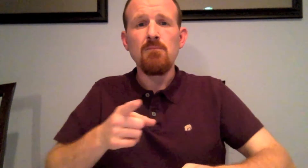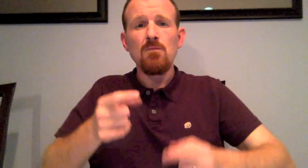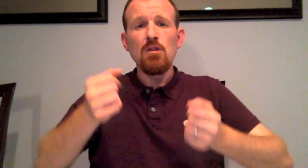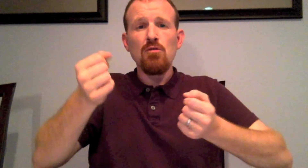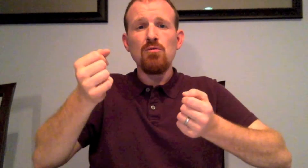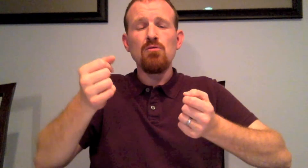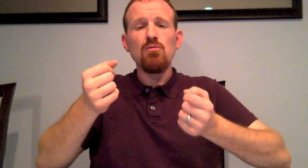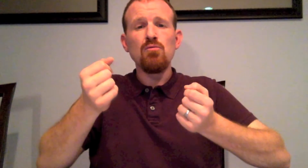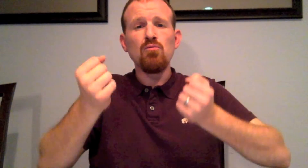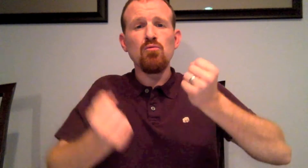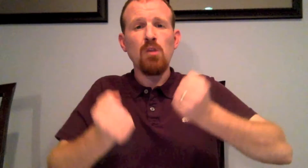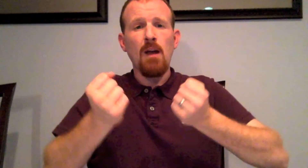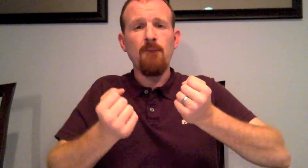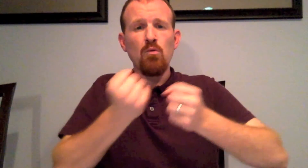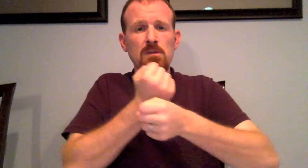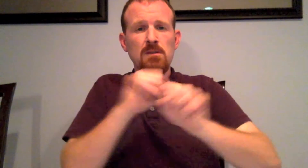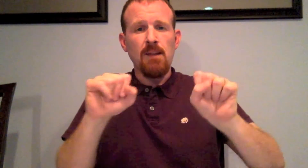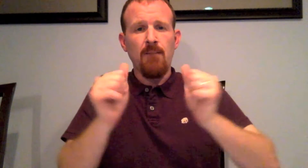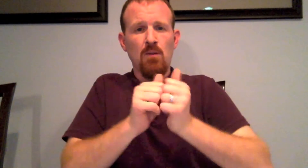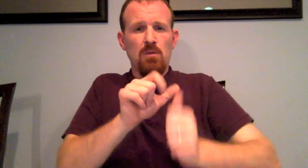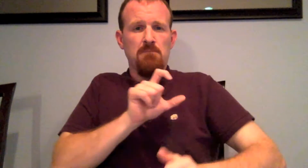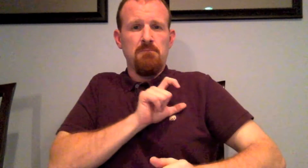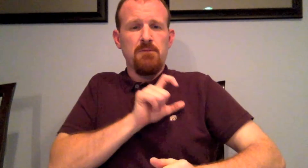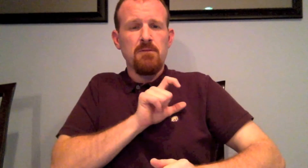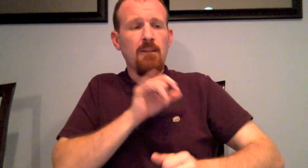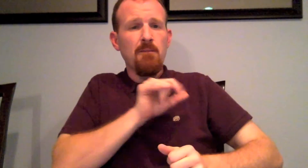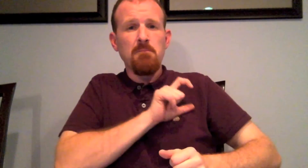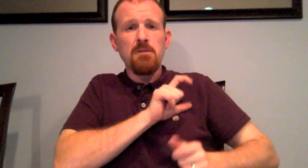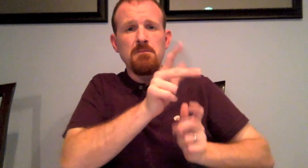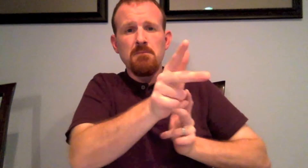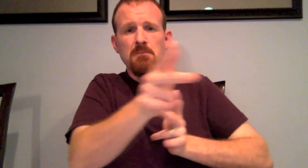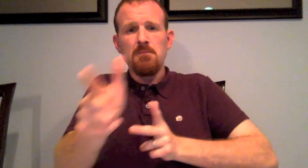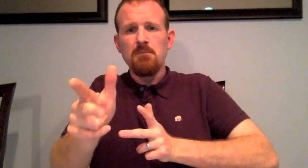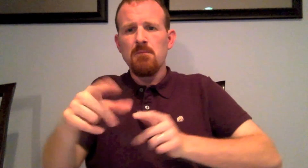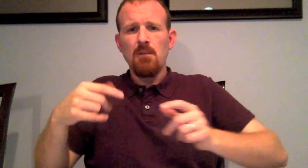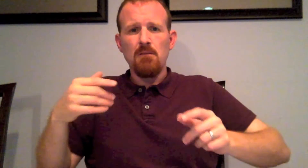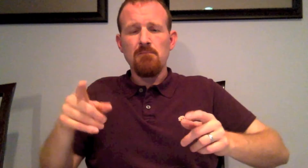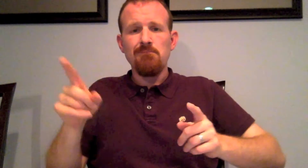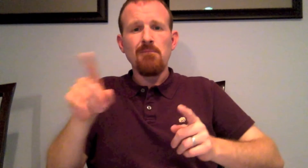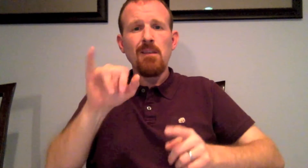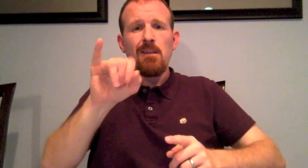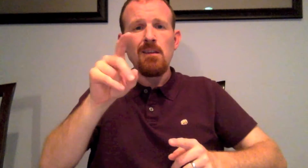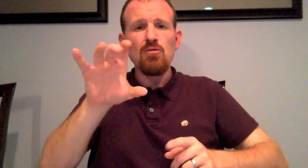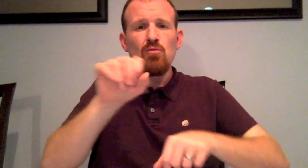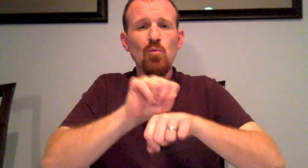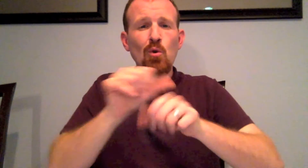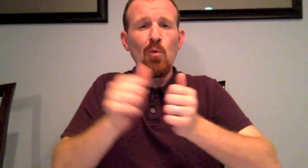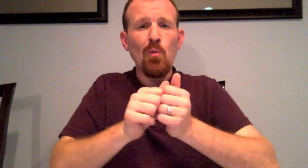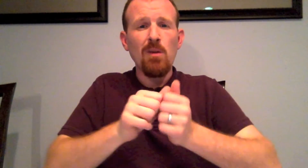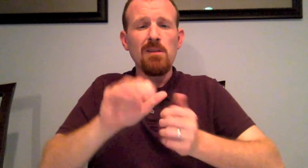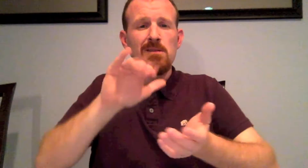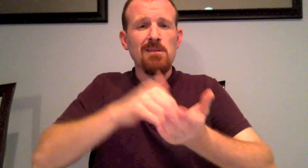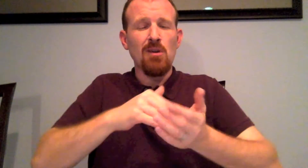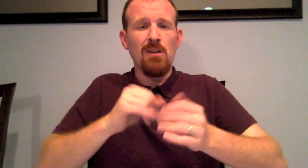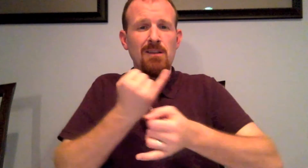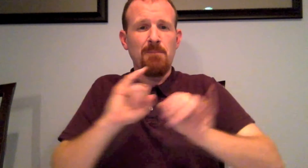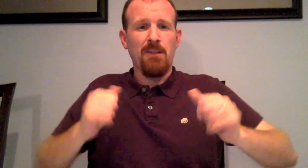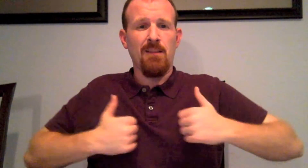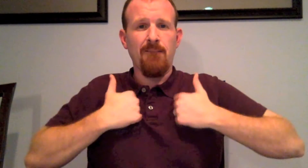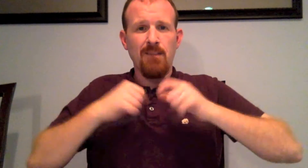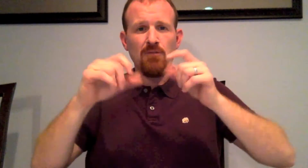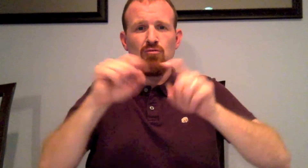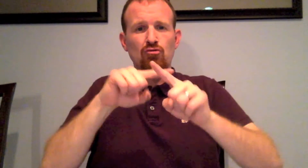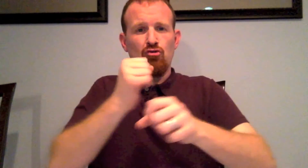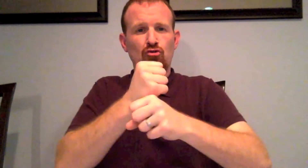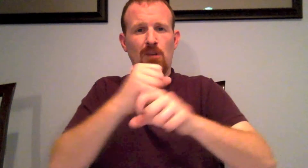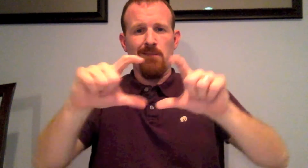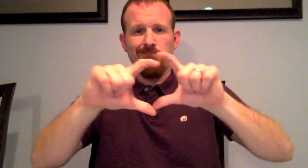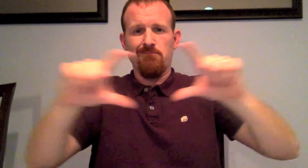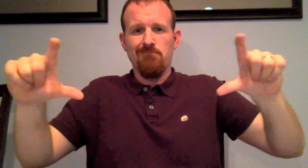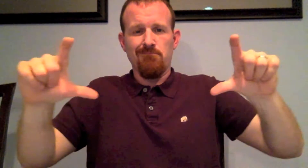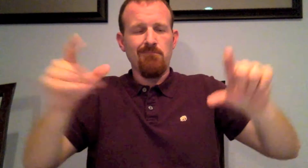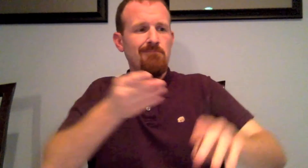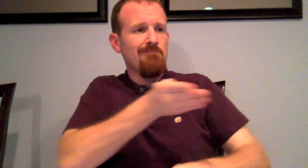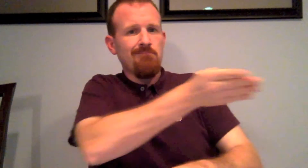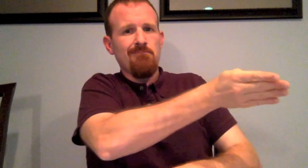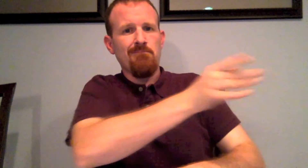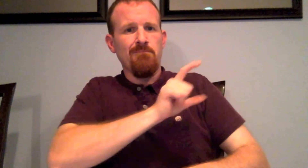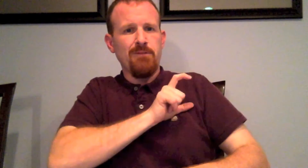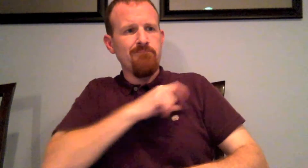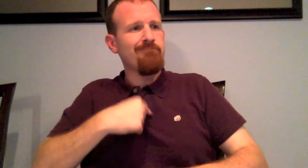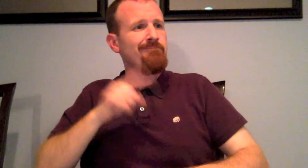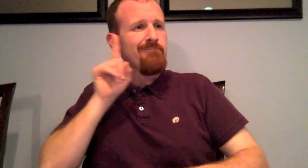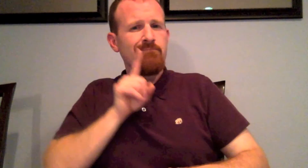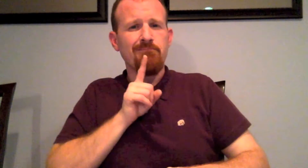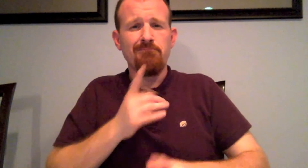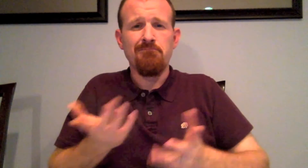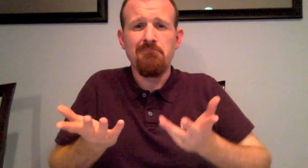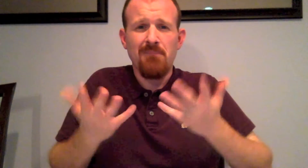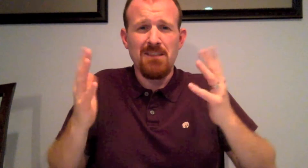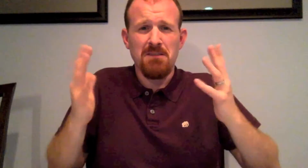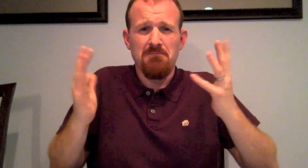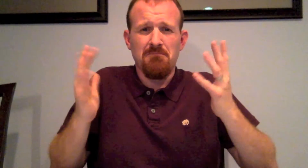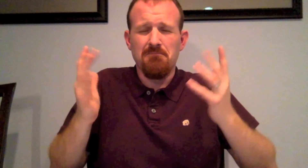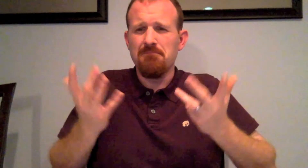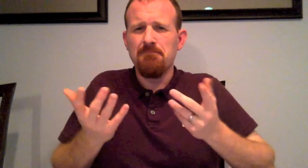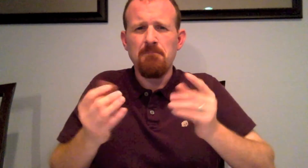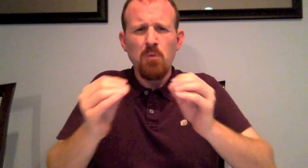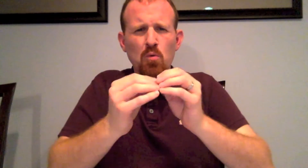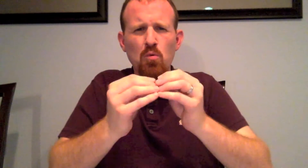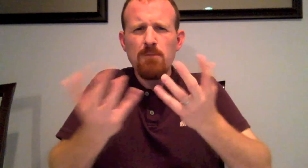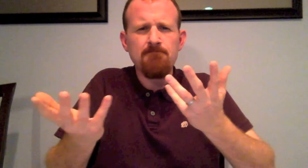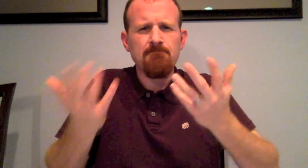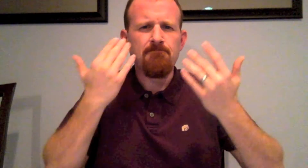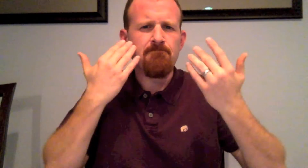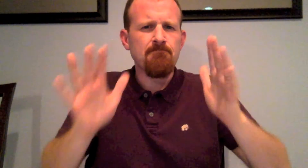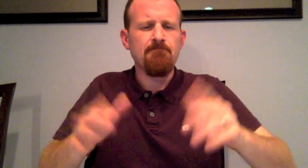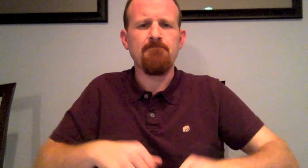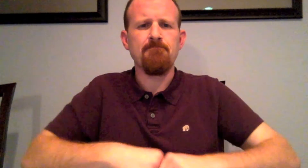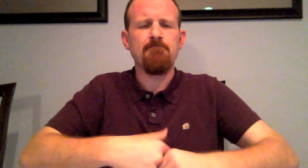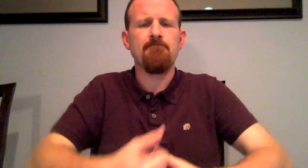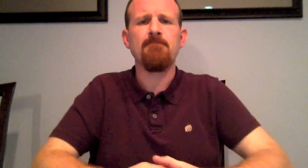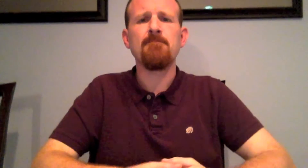IDHHC collaborated with a Center for Independent Living to create a driver safety brochure for Deaf drivers to show the police when getting pulled over. That’s it.